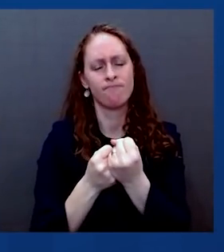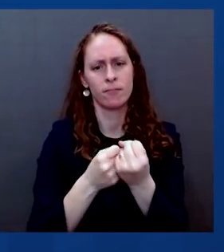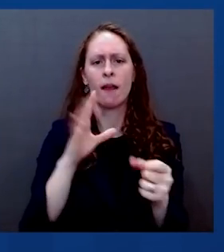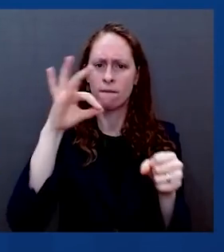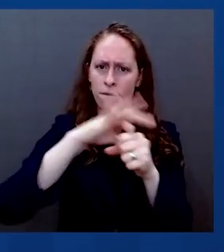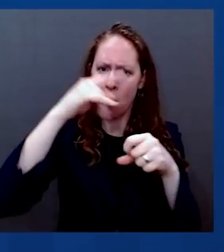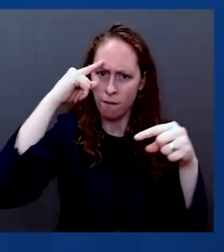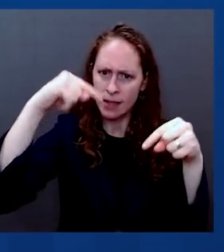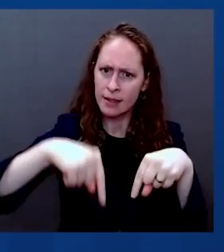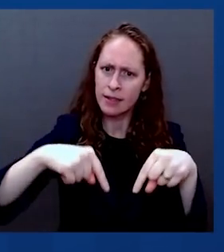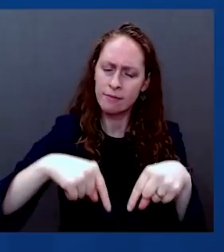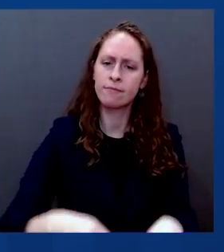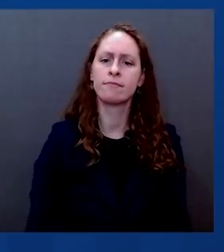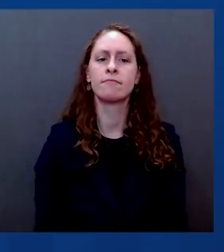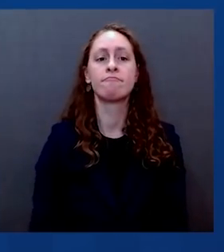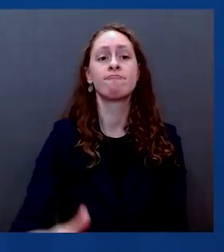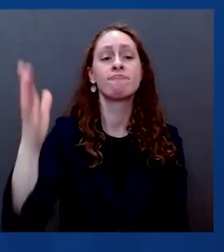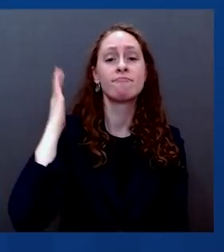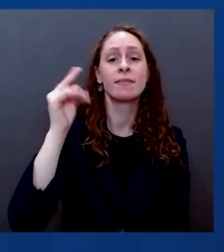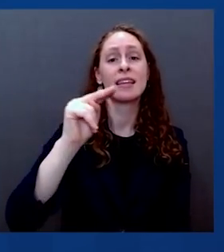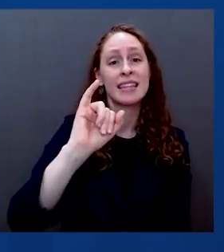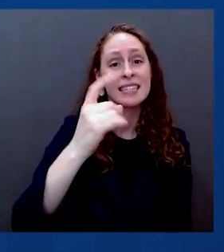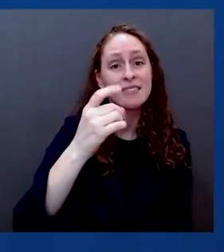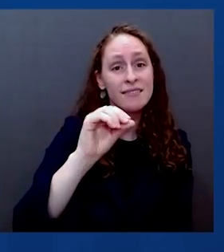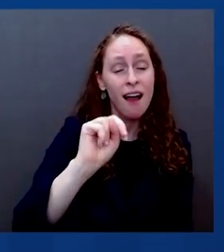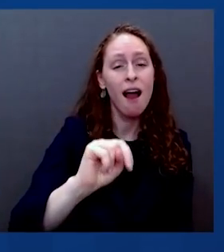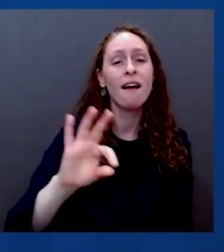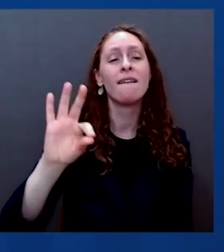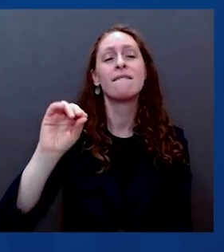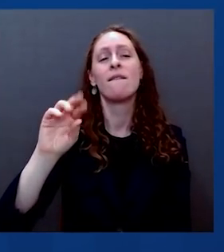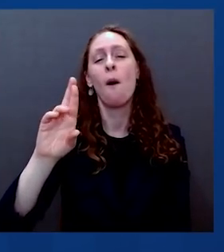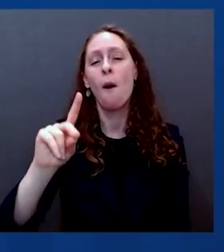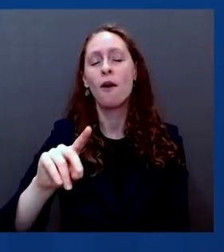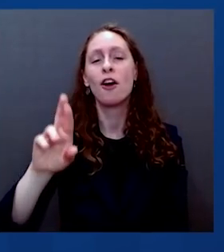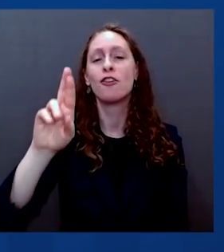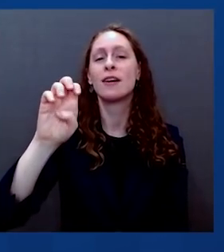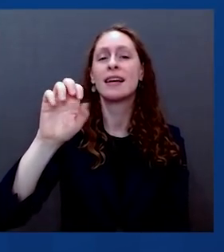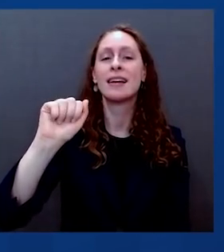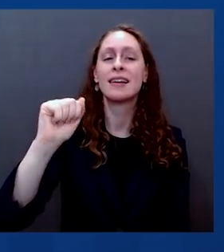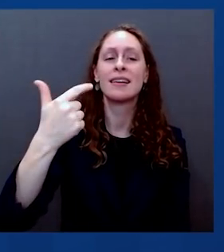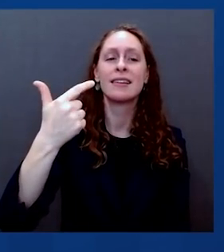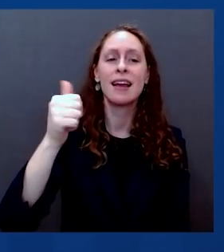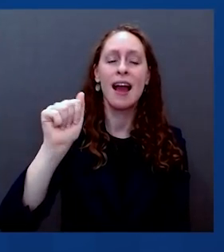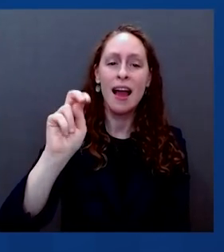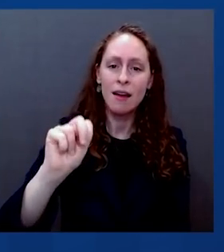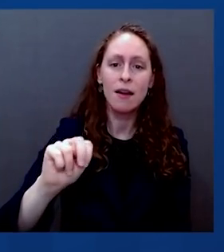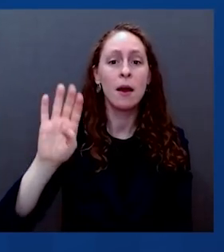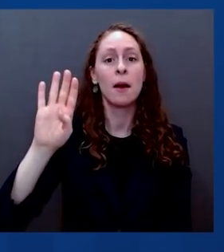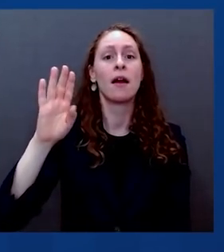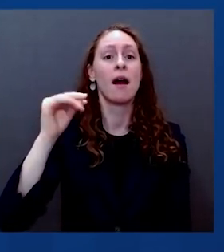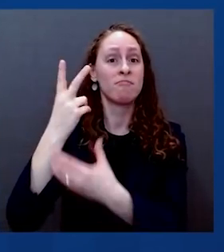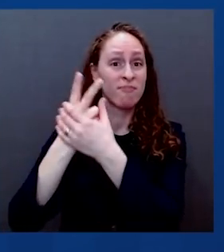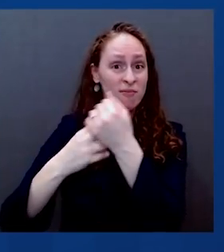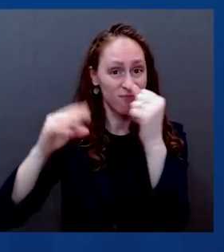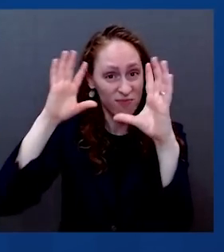George H.W. Bush, George W. Bush. They all supported the Voting Rights Act.